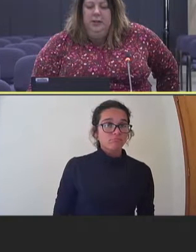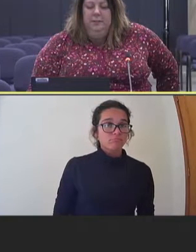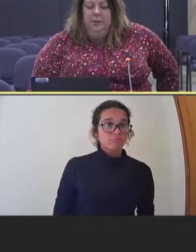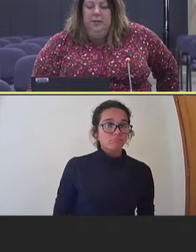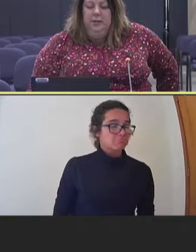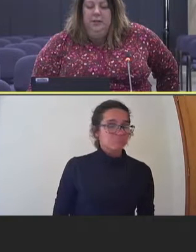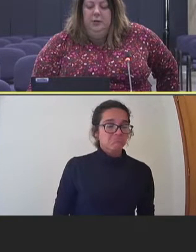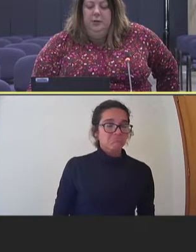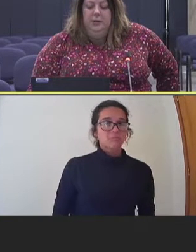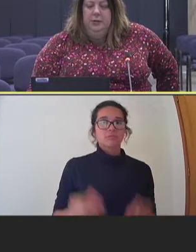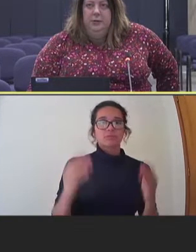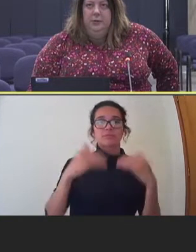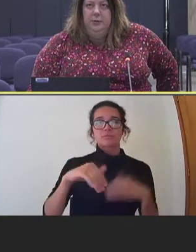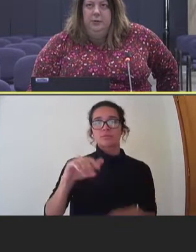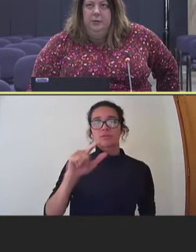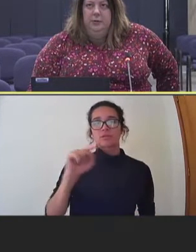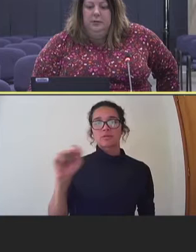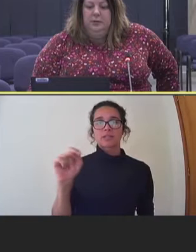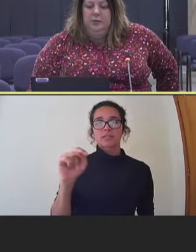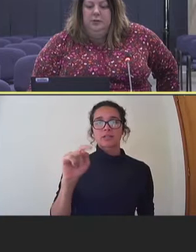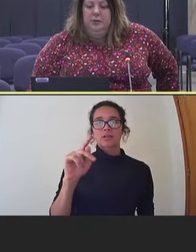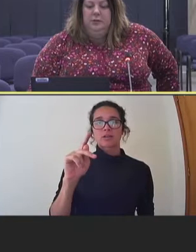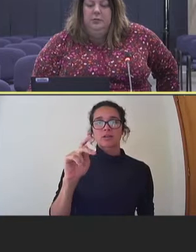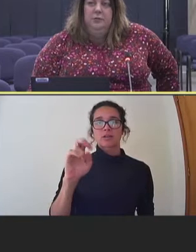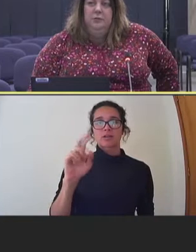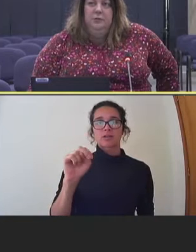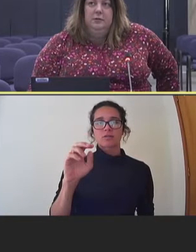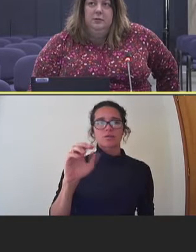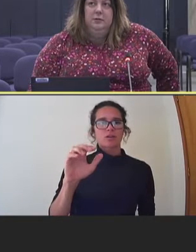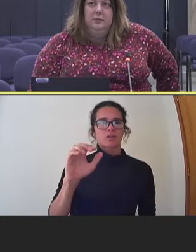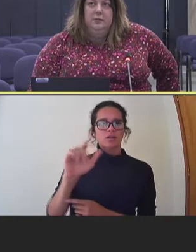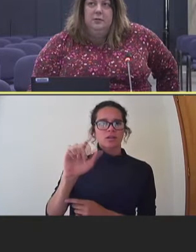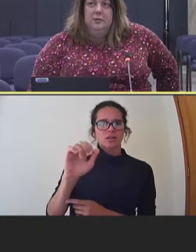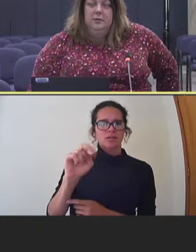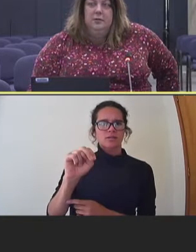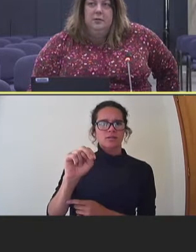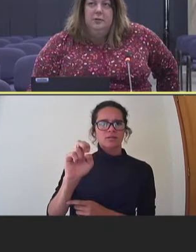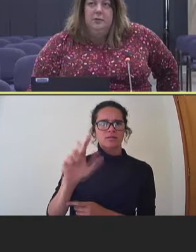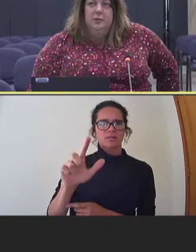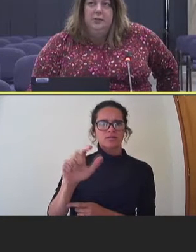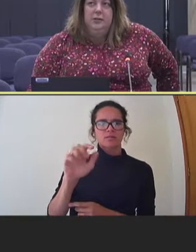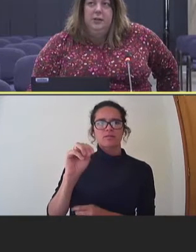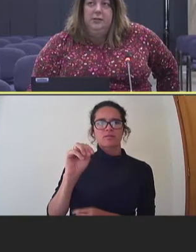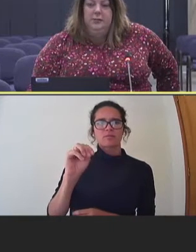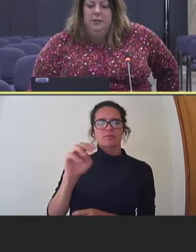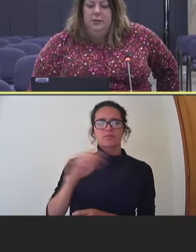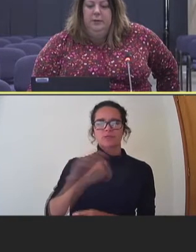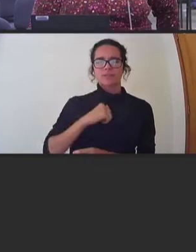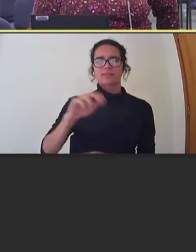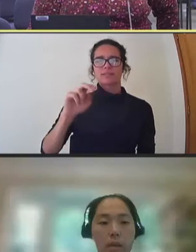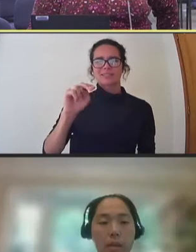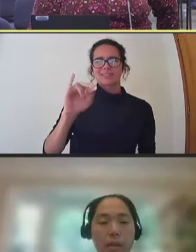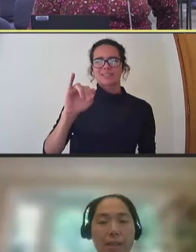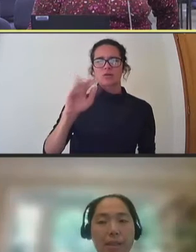Colonel Nicole Hsu? She's also a new member representative.